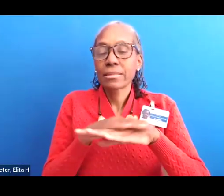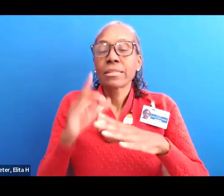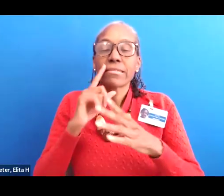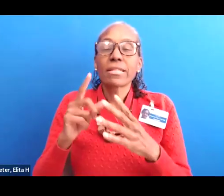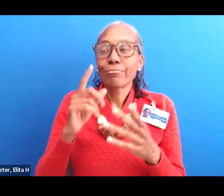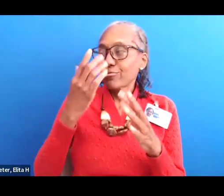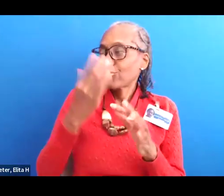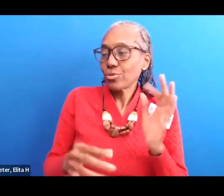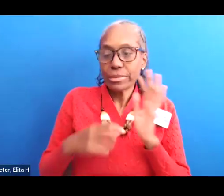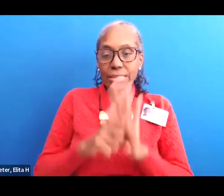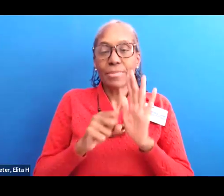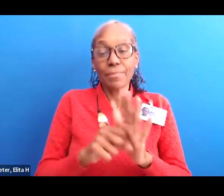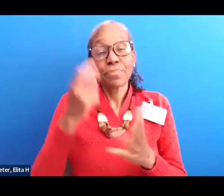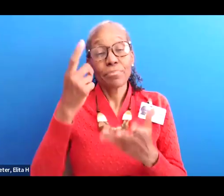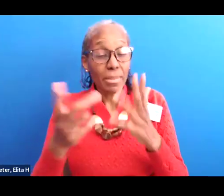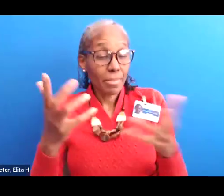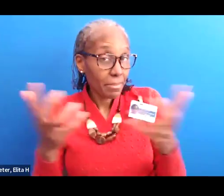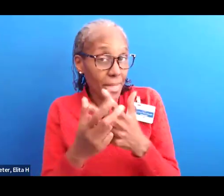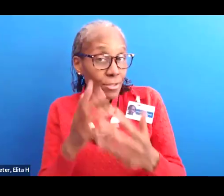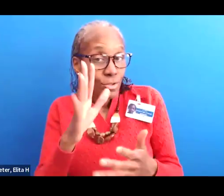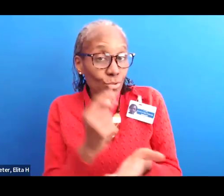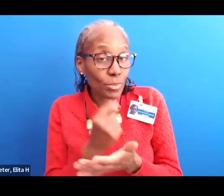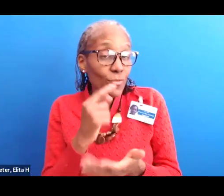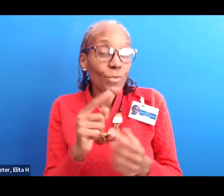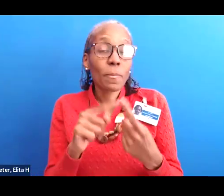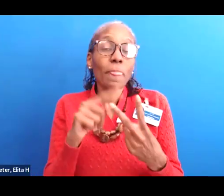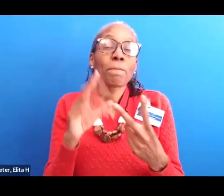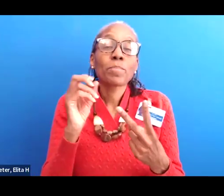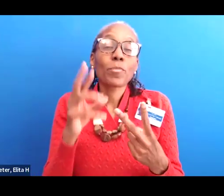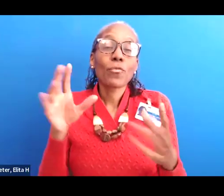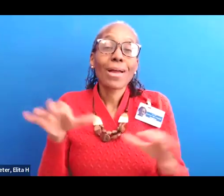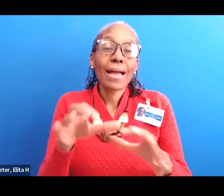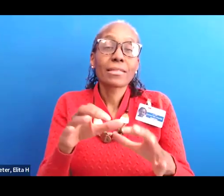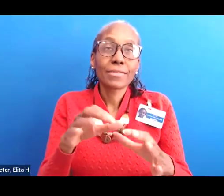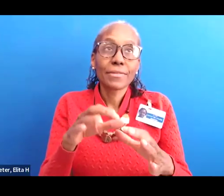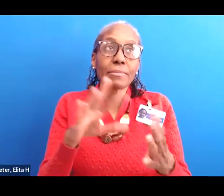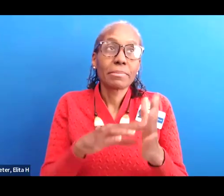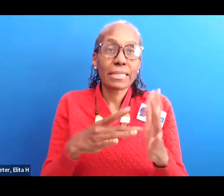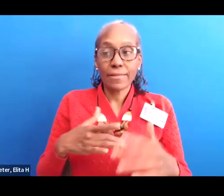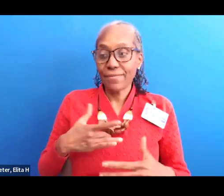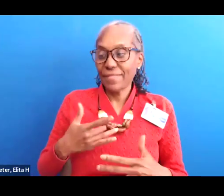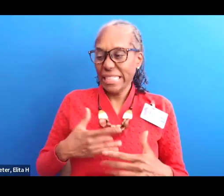It might be the treatment for you. Overactive bladder means if you have bladder sensation, it means you have to go right away.